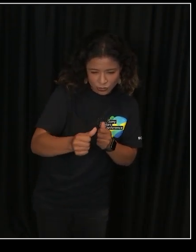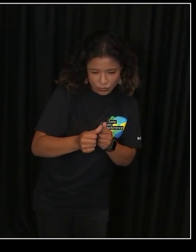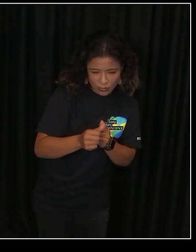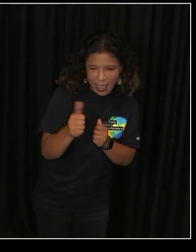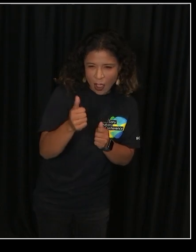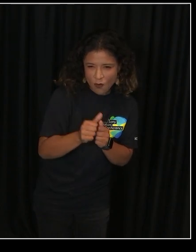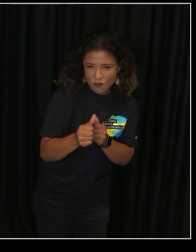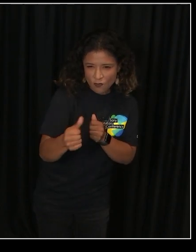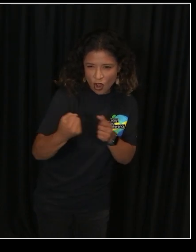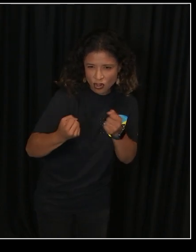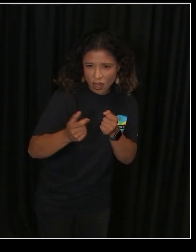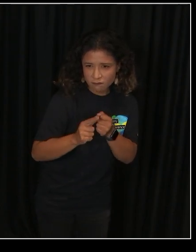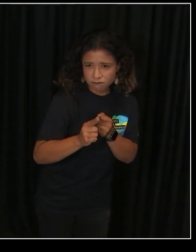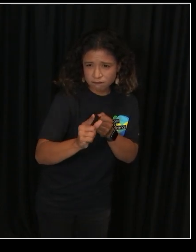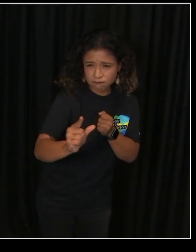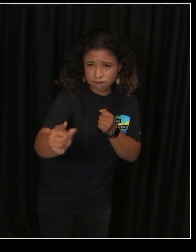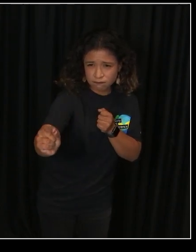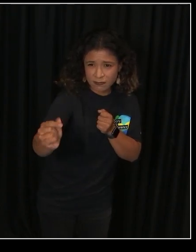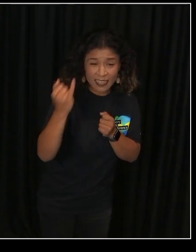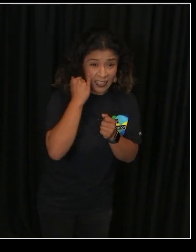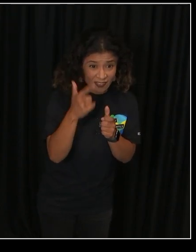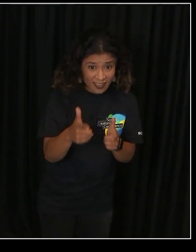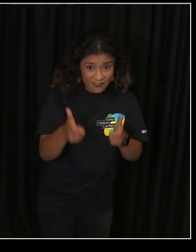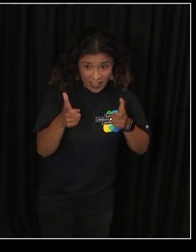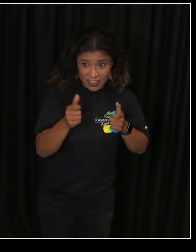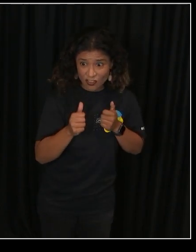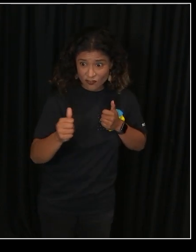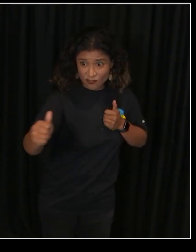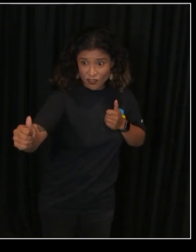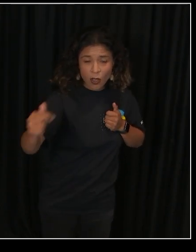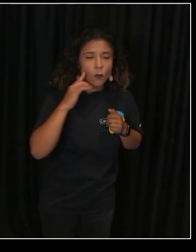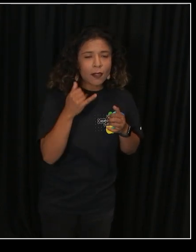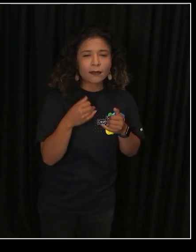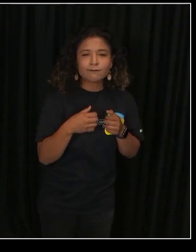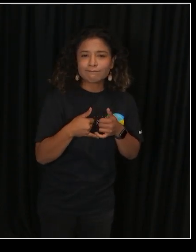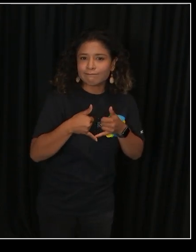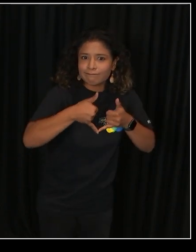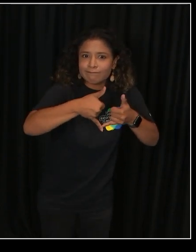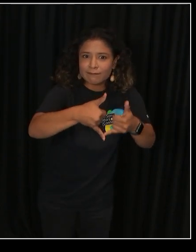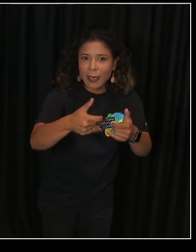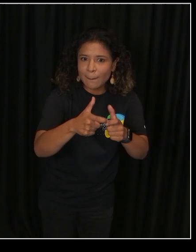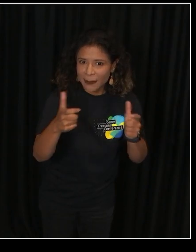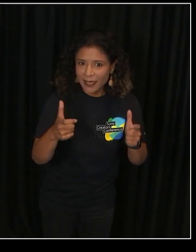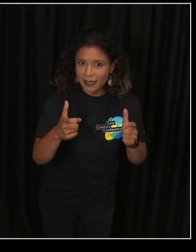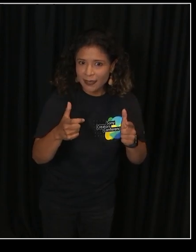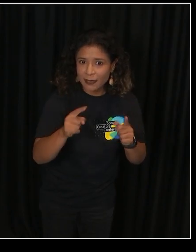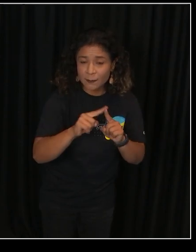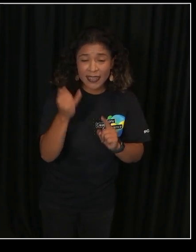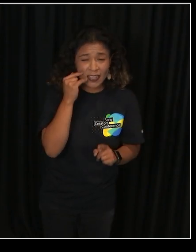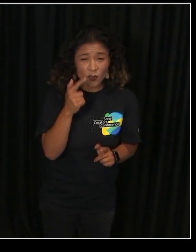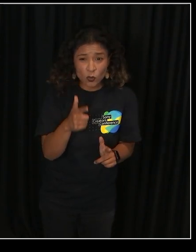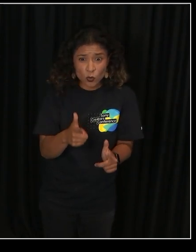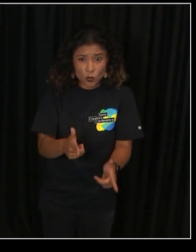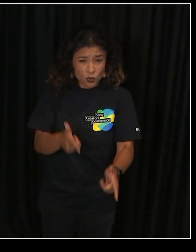And if you're going faster, you get a bigger reward. And that encourages the agent to learn to drive fast. Of course, if you're going too fast and you go off course,